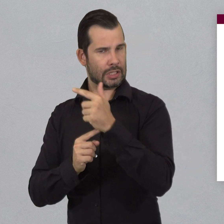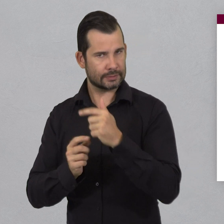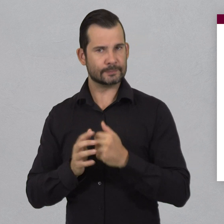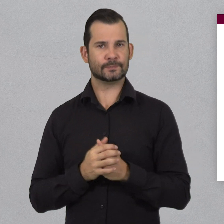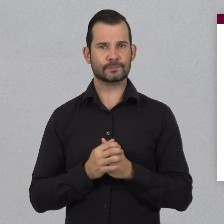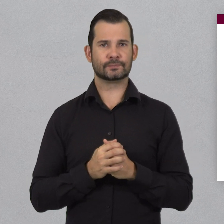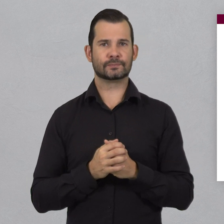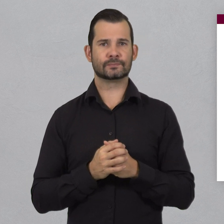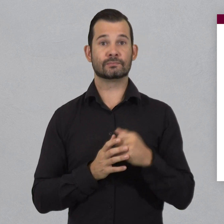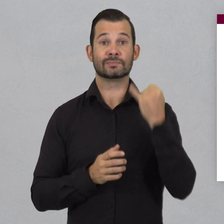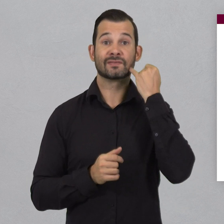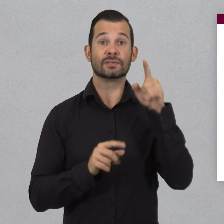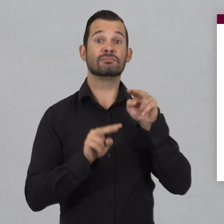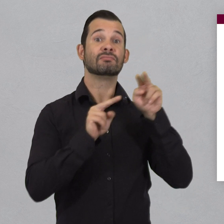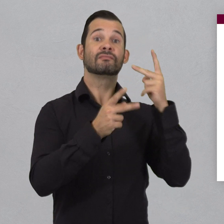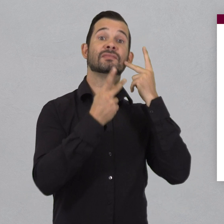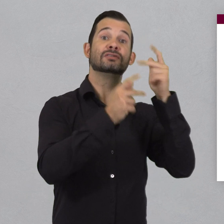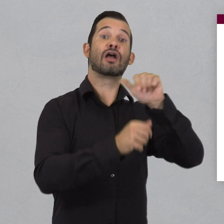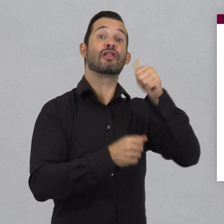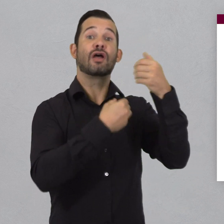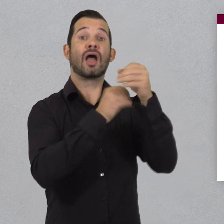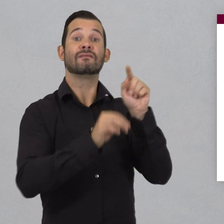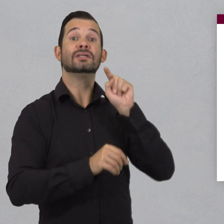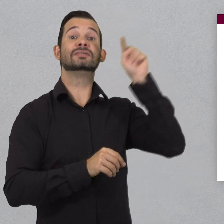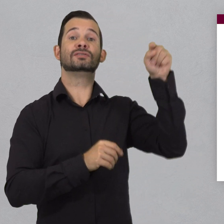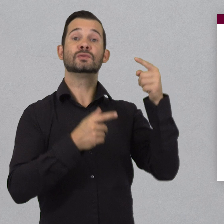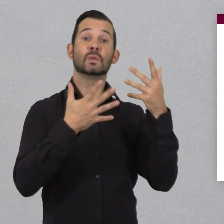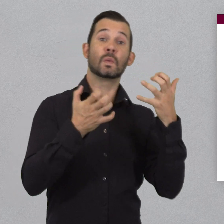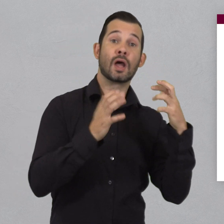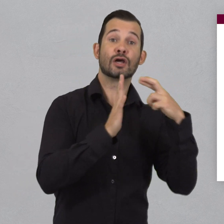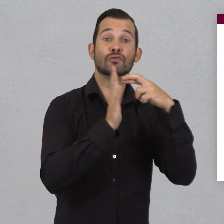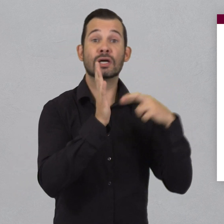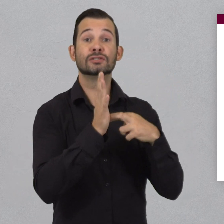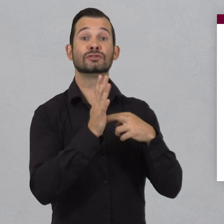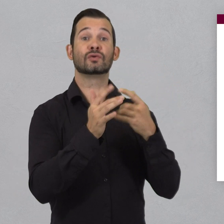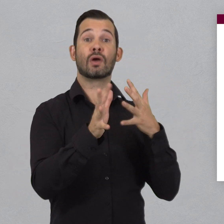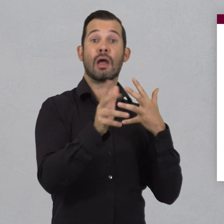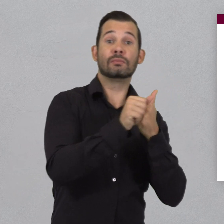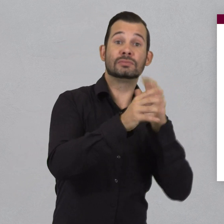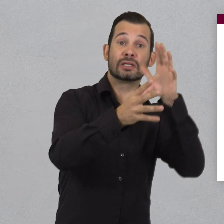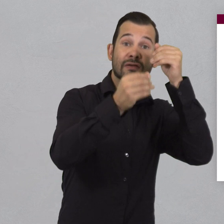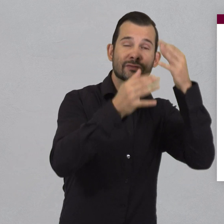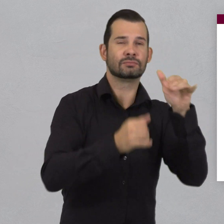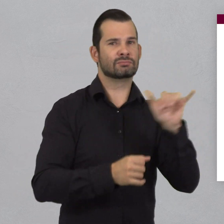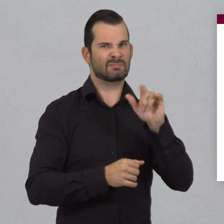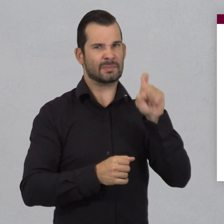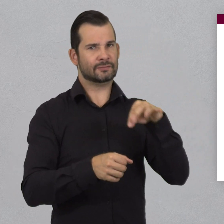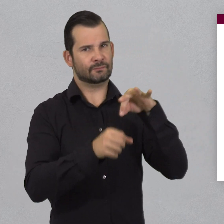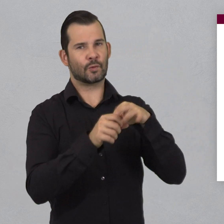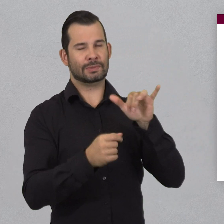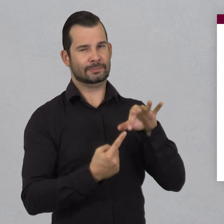riding. If you’re visiting another office and would like to register or update your information,